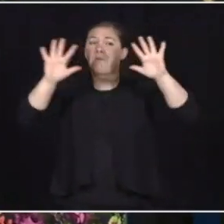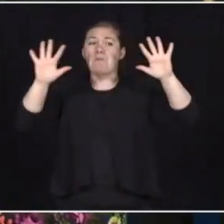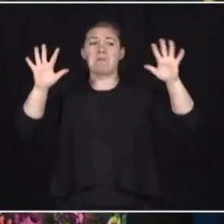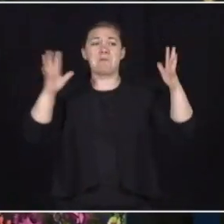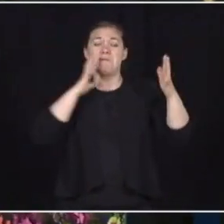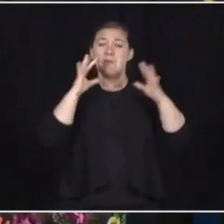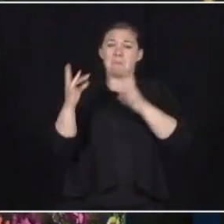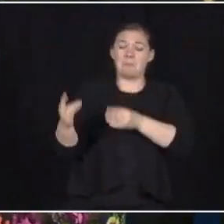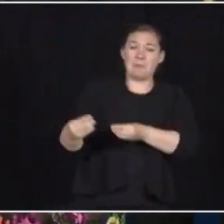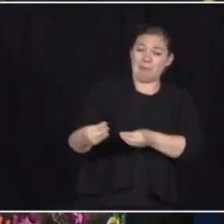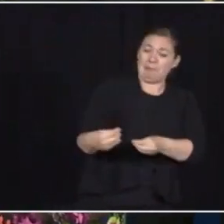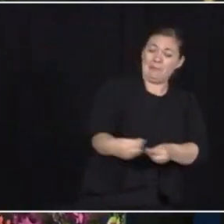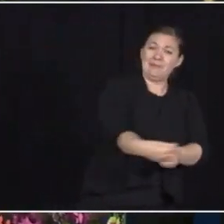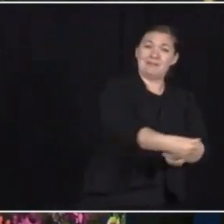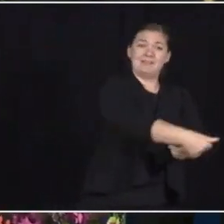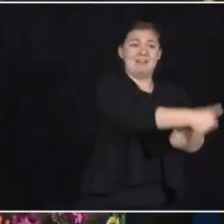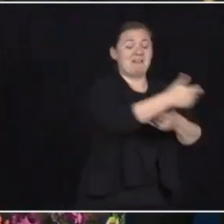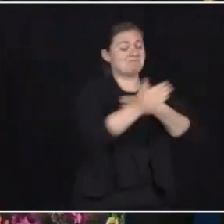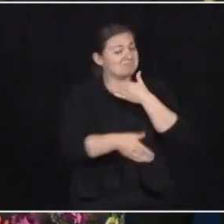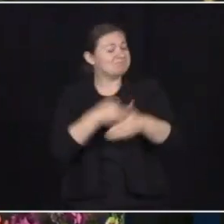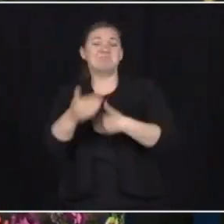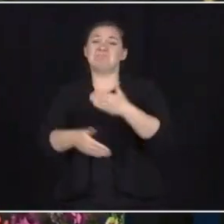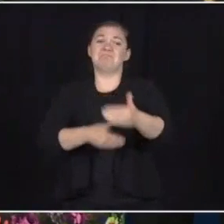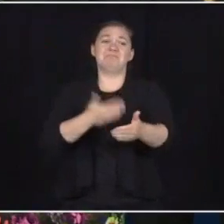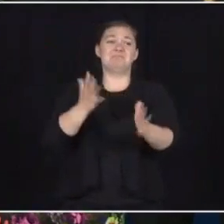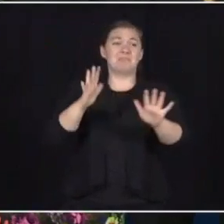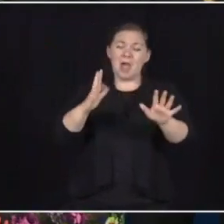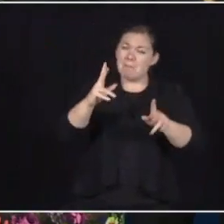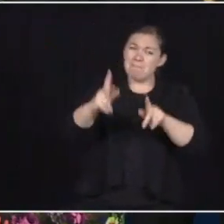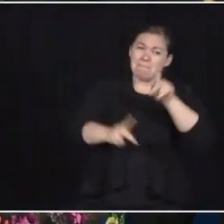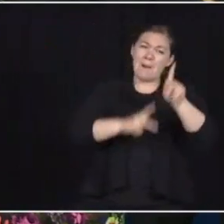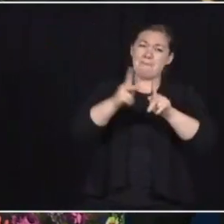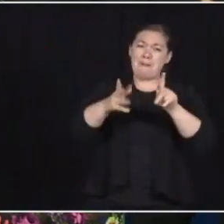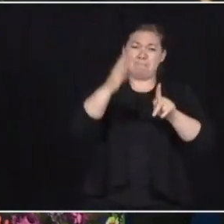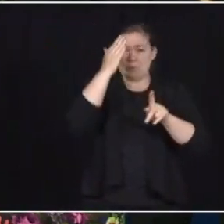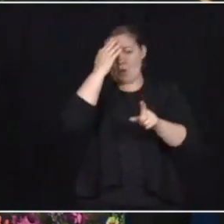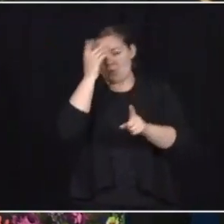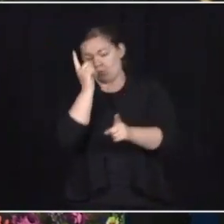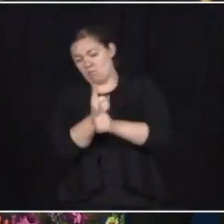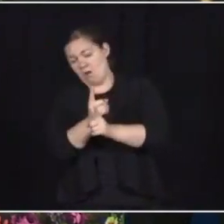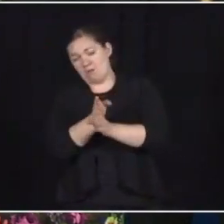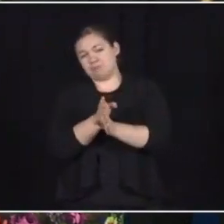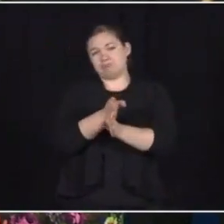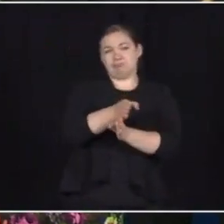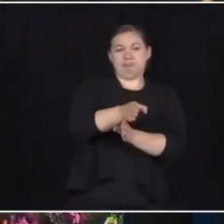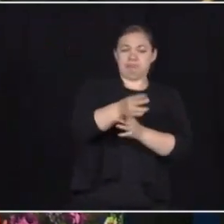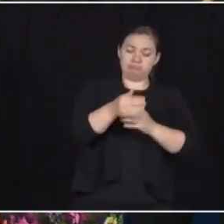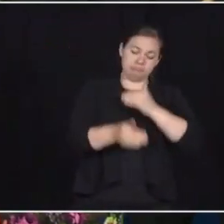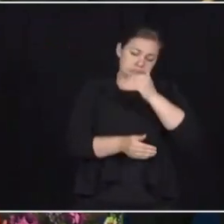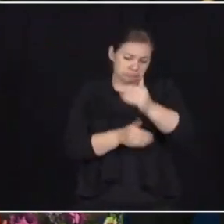I talked to Mary Brown this morning he think this percent of the mobile units into Brampton. It makes a huge difference.